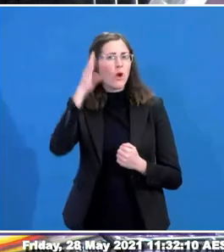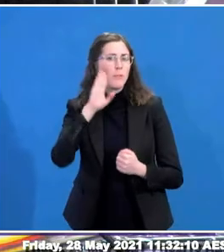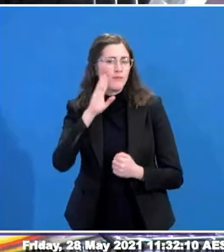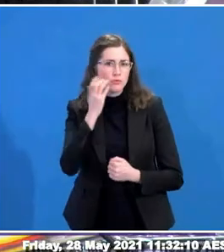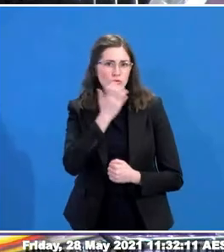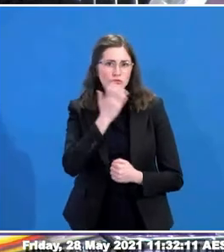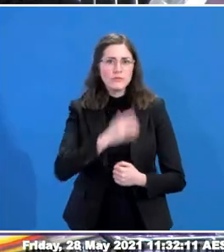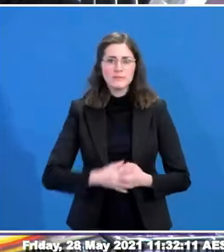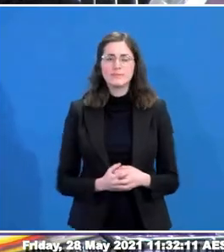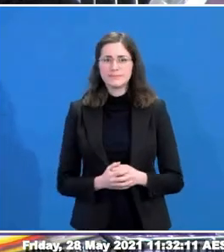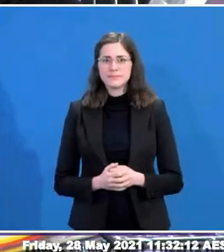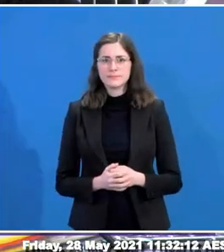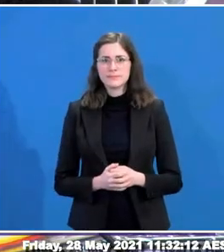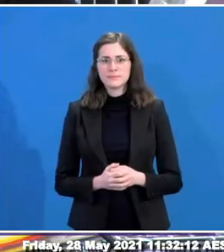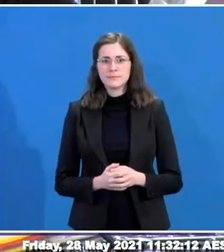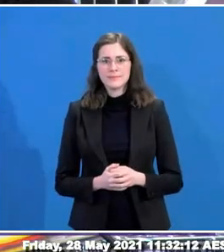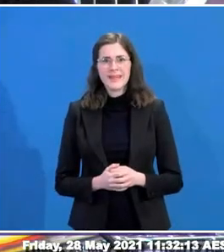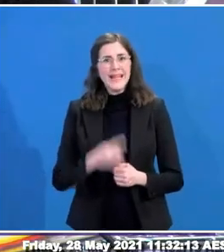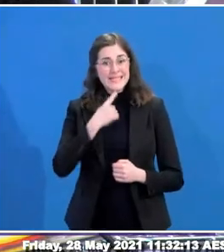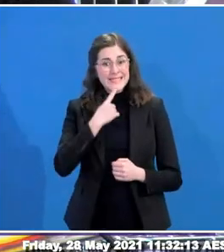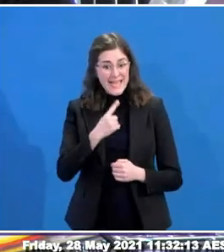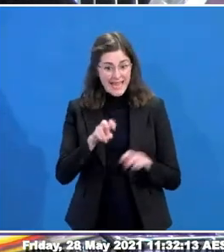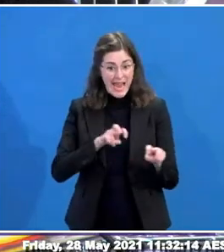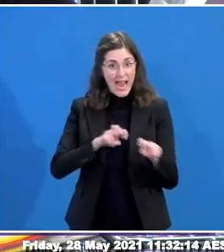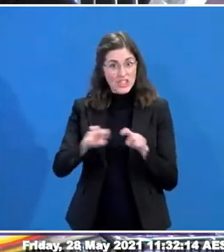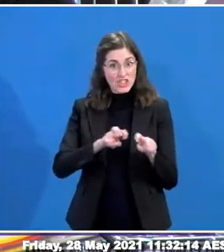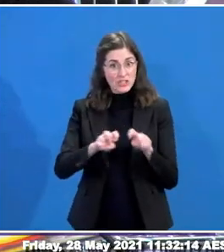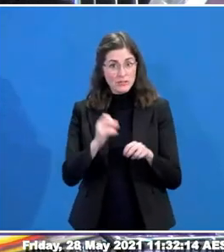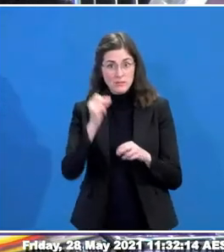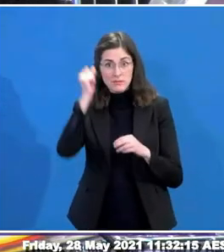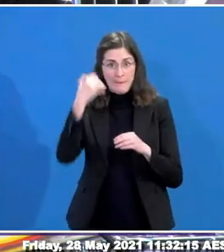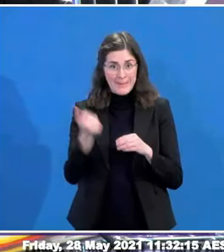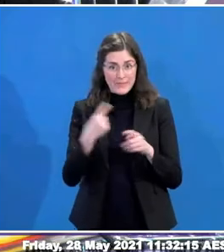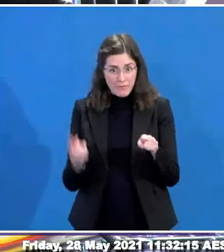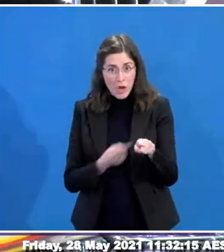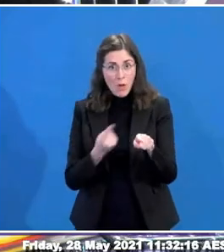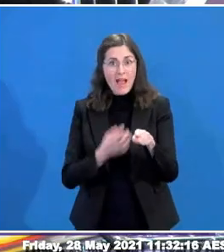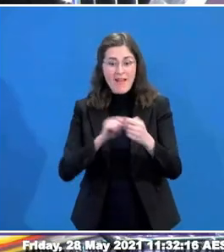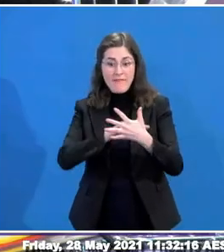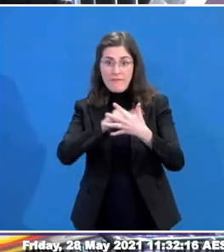In terms of immediate actions, there are five immediate actions identified there.